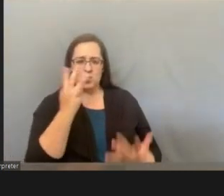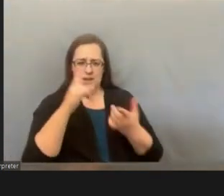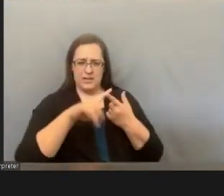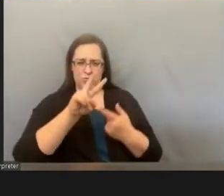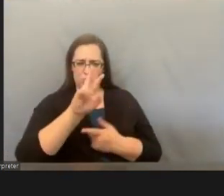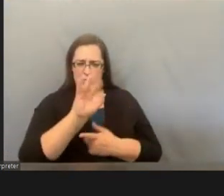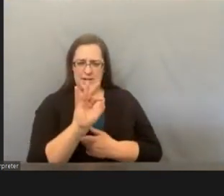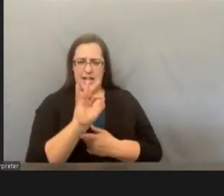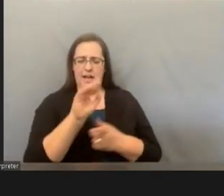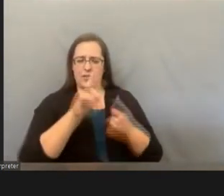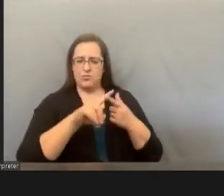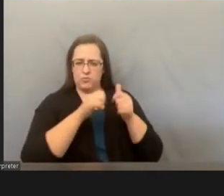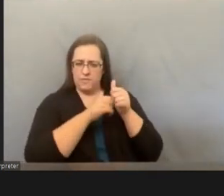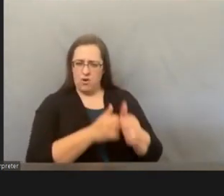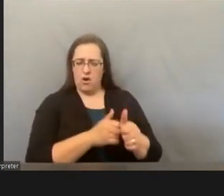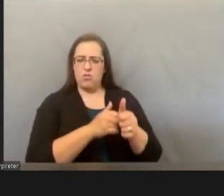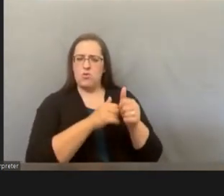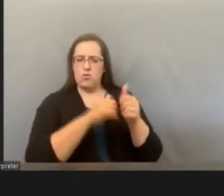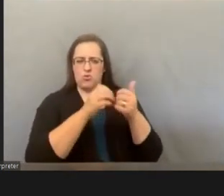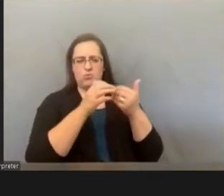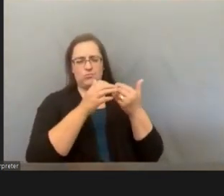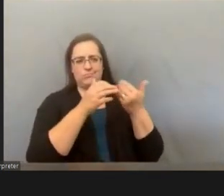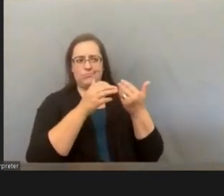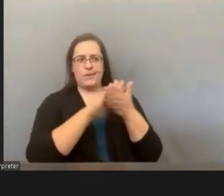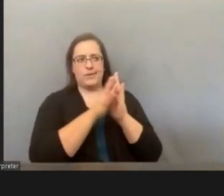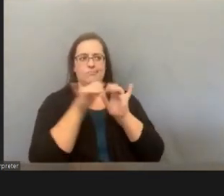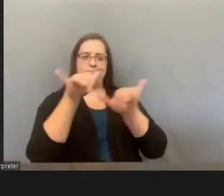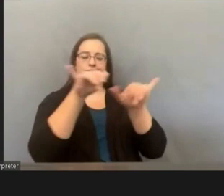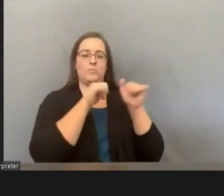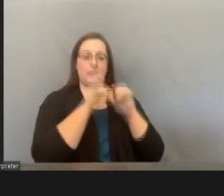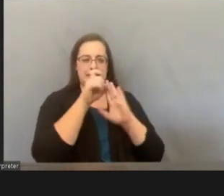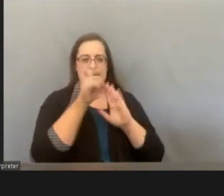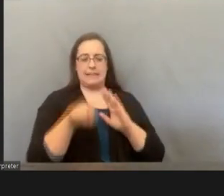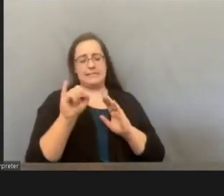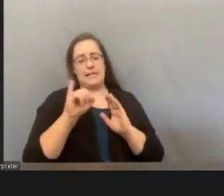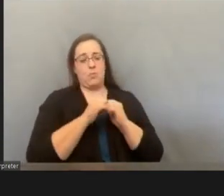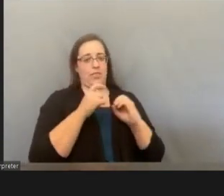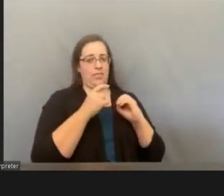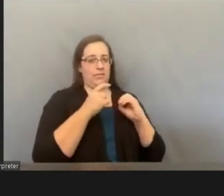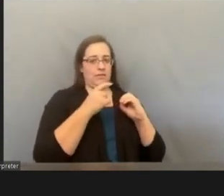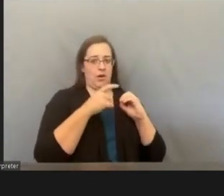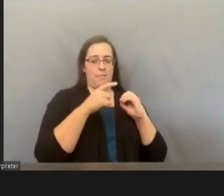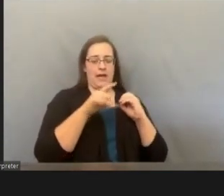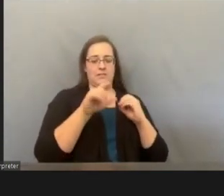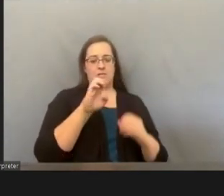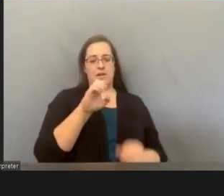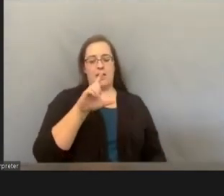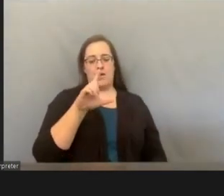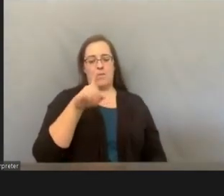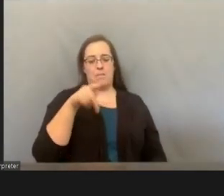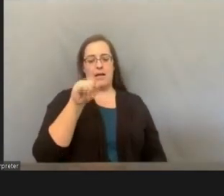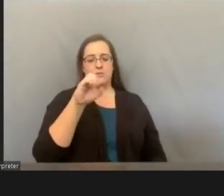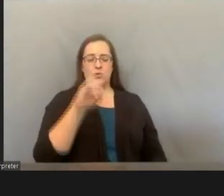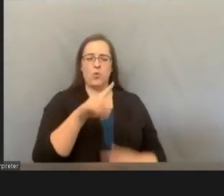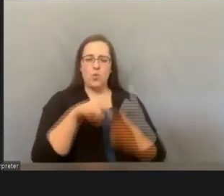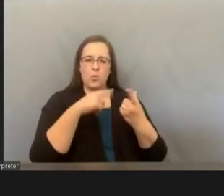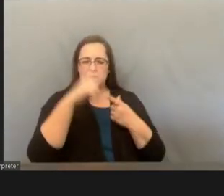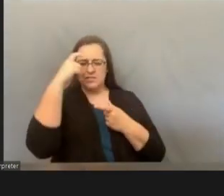SUMMER. MAYOR NELSON I KNOW WERE WAITING UNTIL THE 209th TO